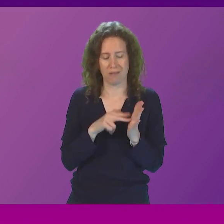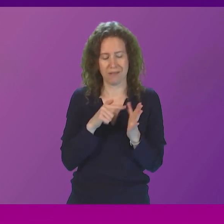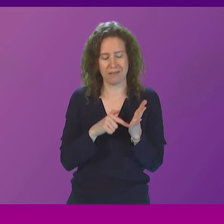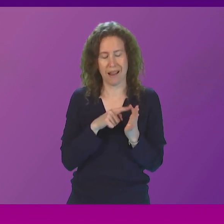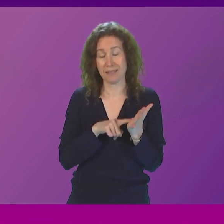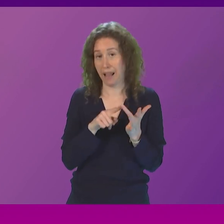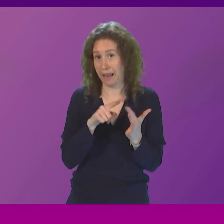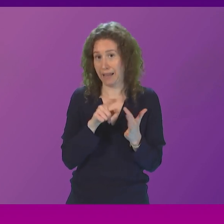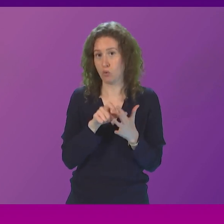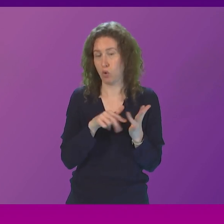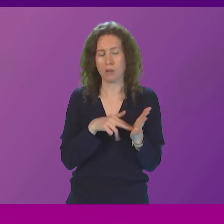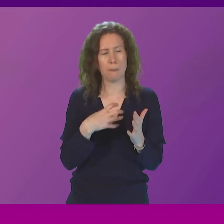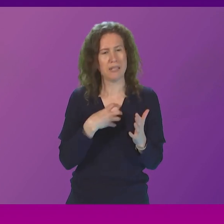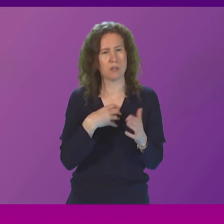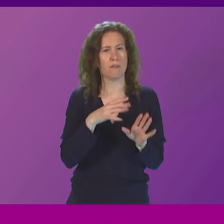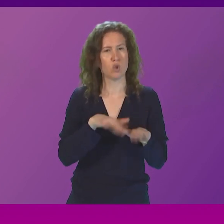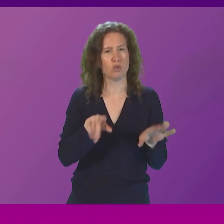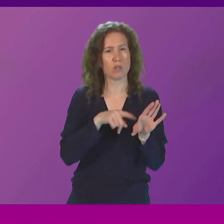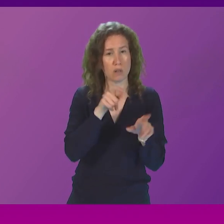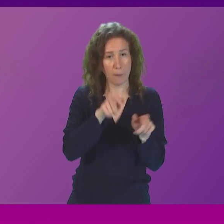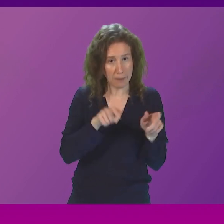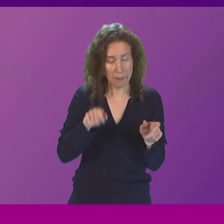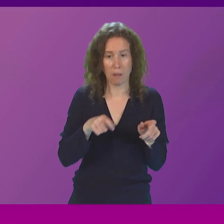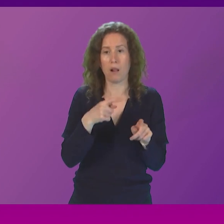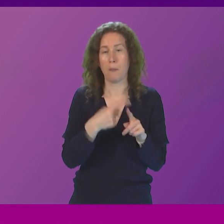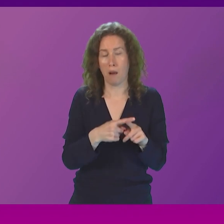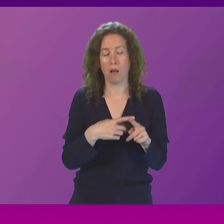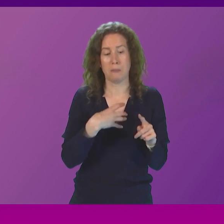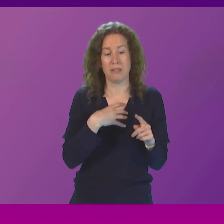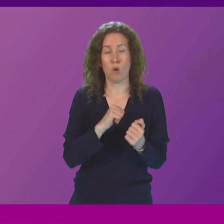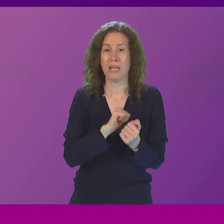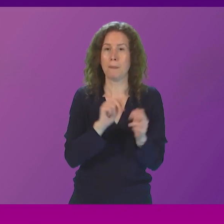Minister for Children, Young People and Keeping the Promise met the private, voluntary and